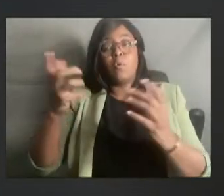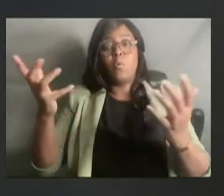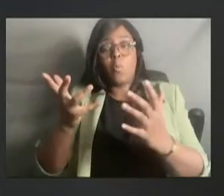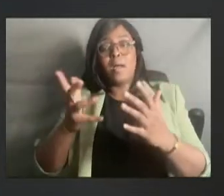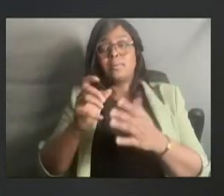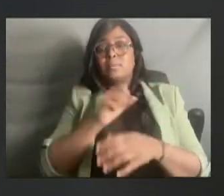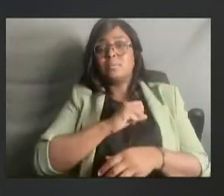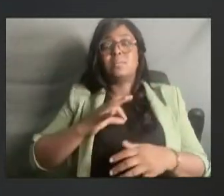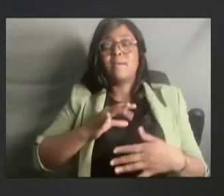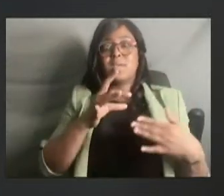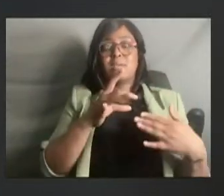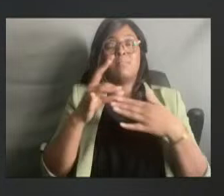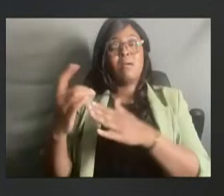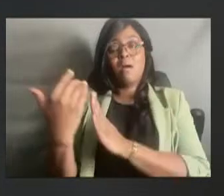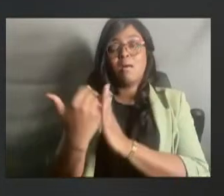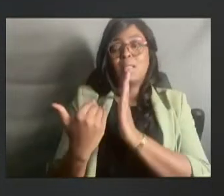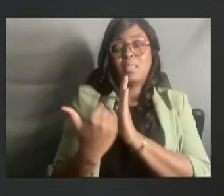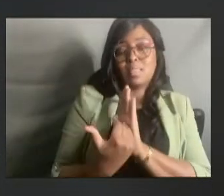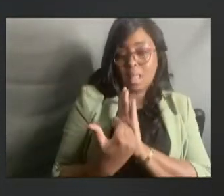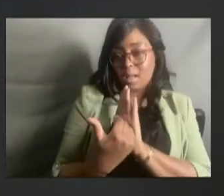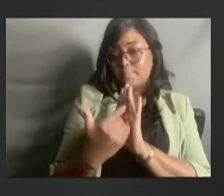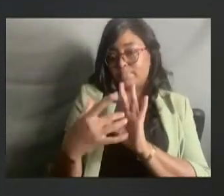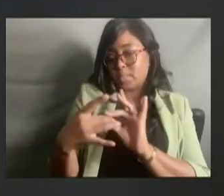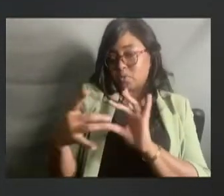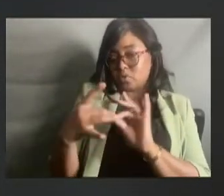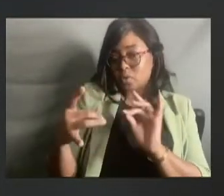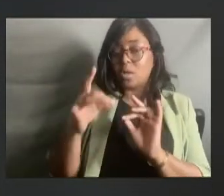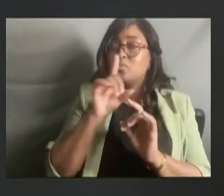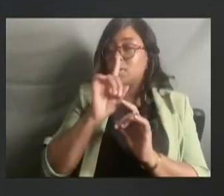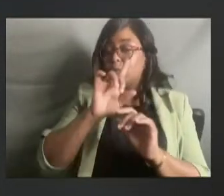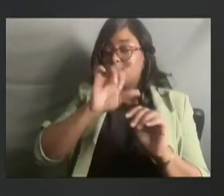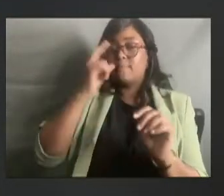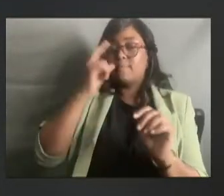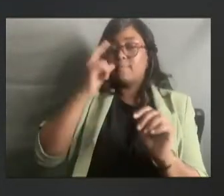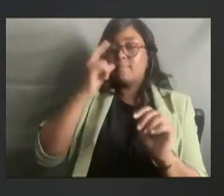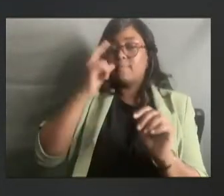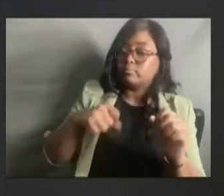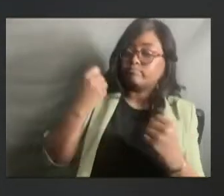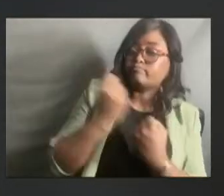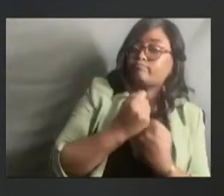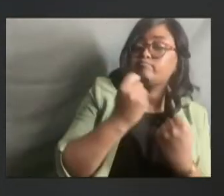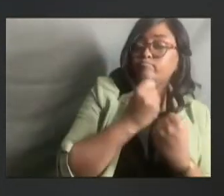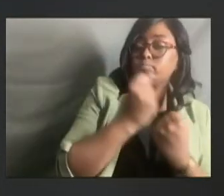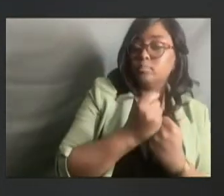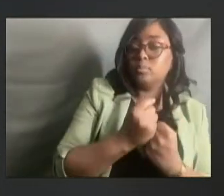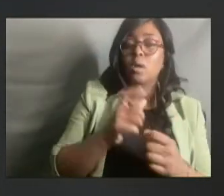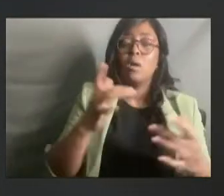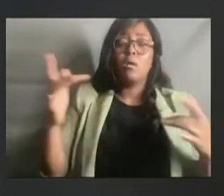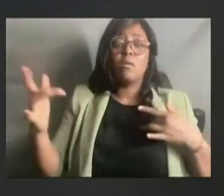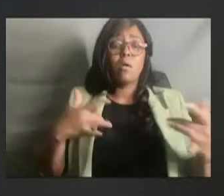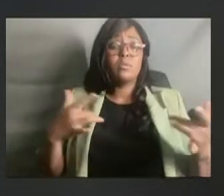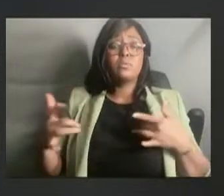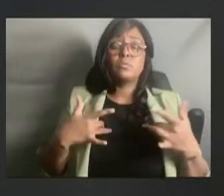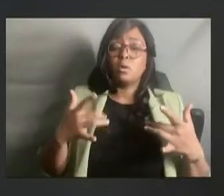staffing levels up to what o staffing guidelines say, so that